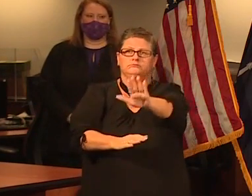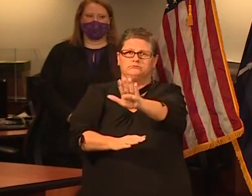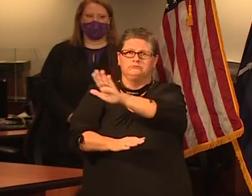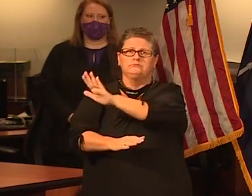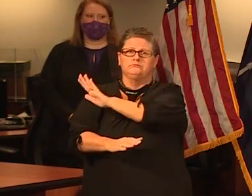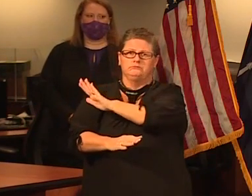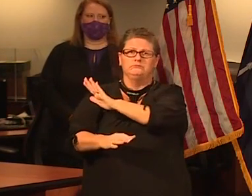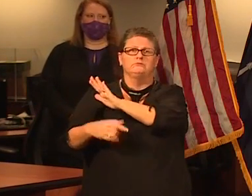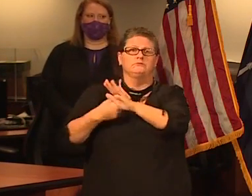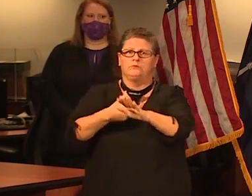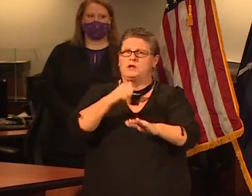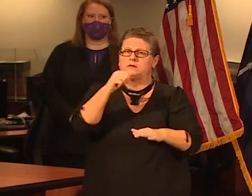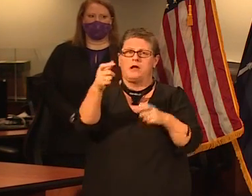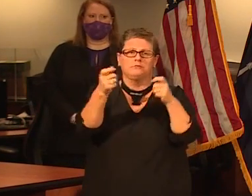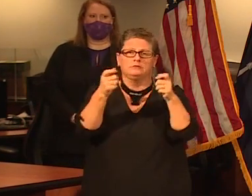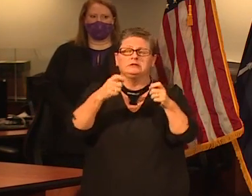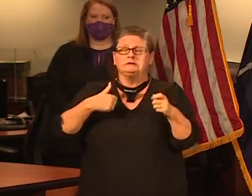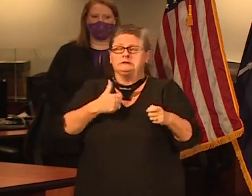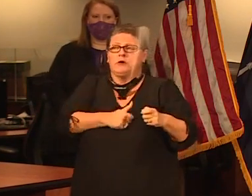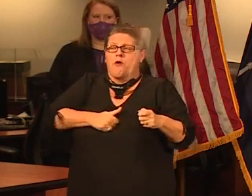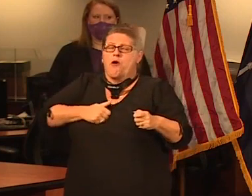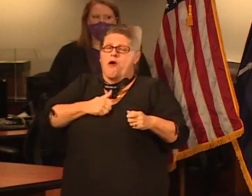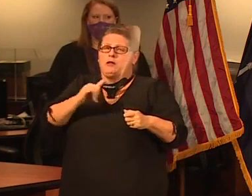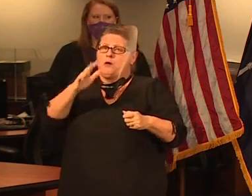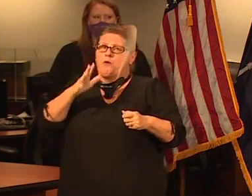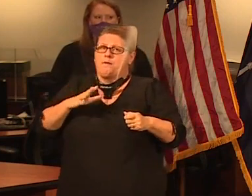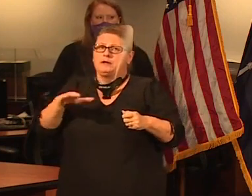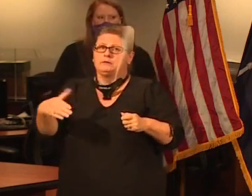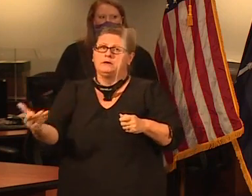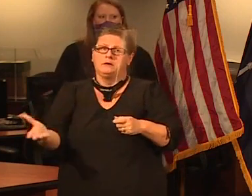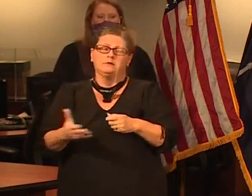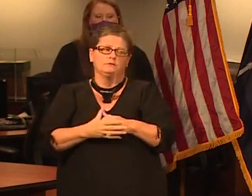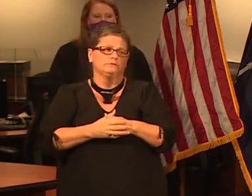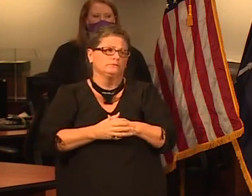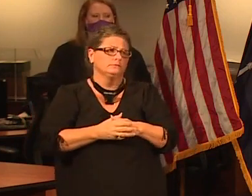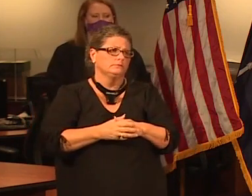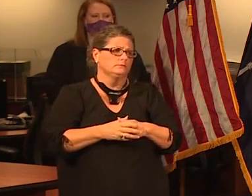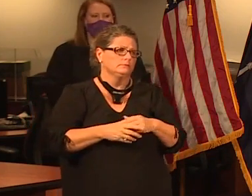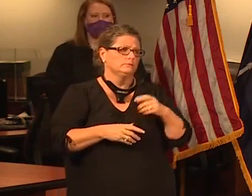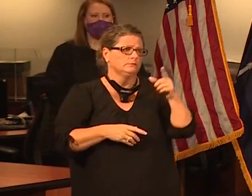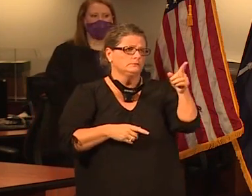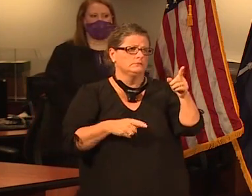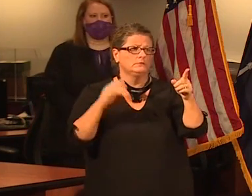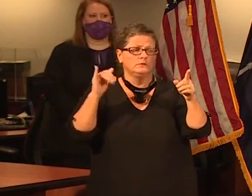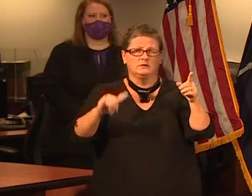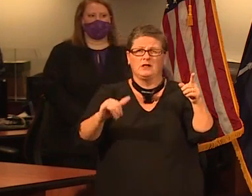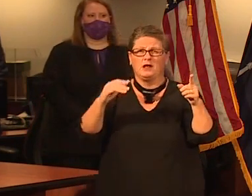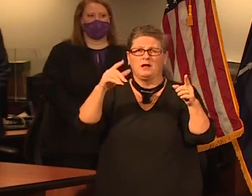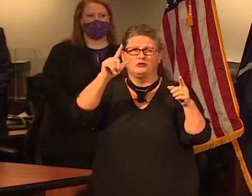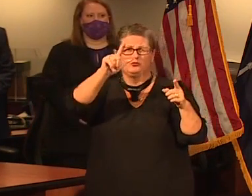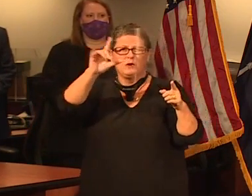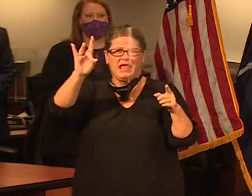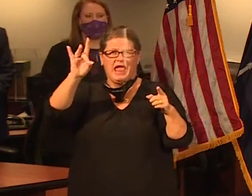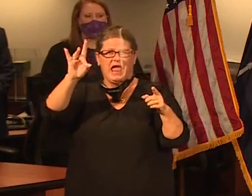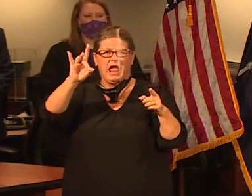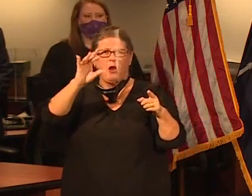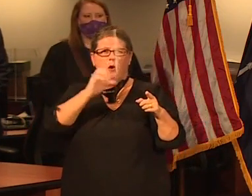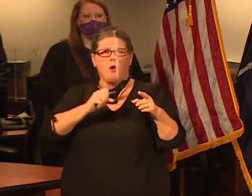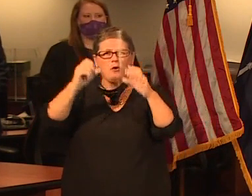, THE SCHOOL DISTRICTS HAVE THEIR OWN ACTION PLANS. OF COURSE, WE'RE SORRY ABOUT THAT. THERE WAS QUESTION OVER THERE.